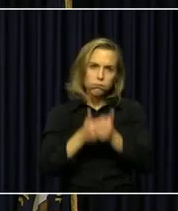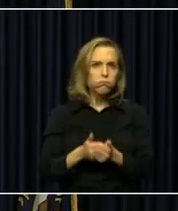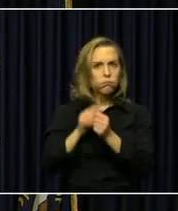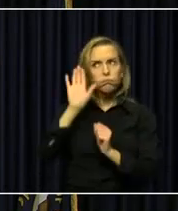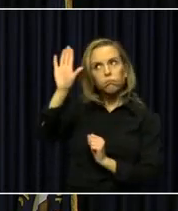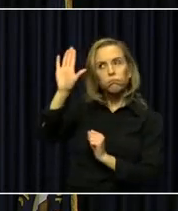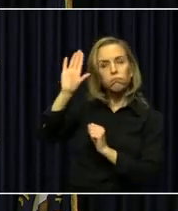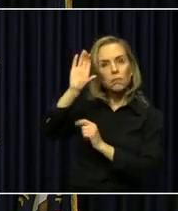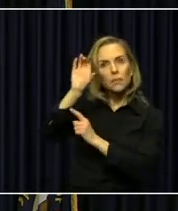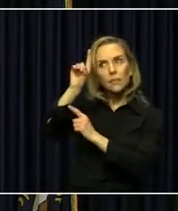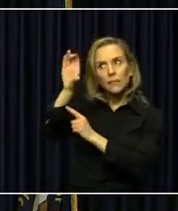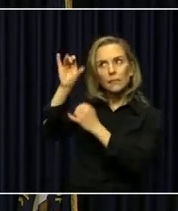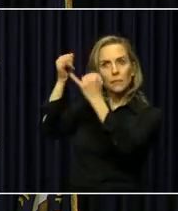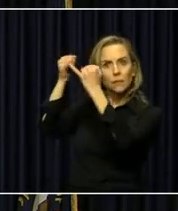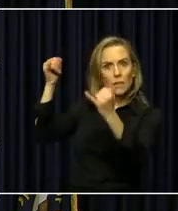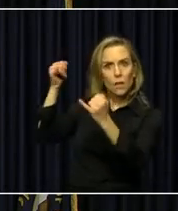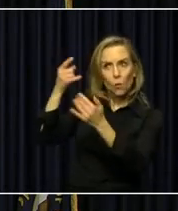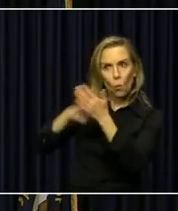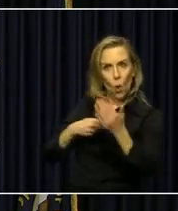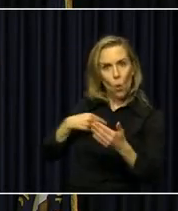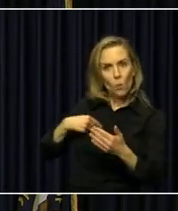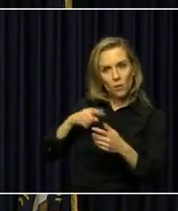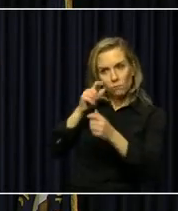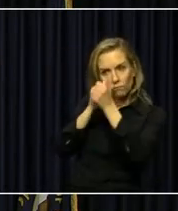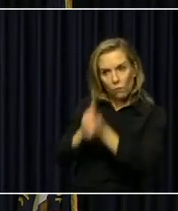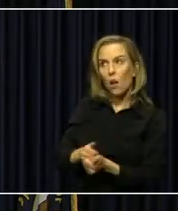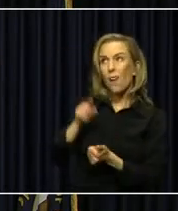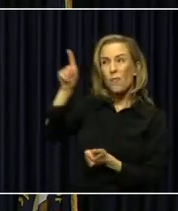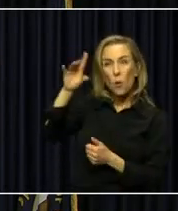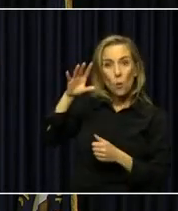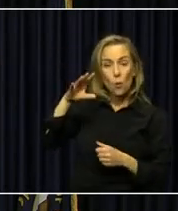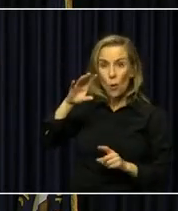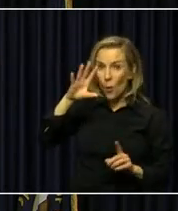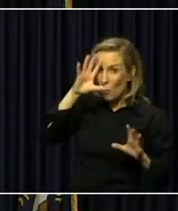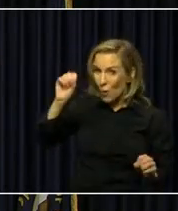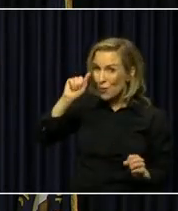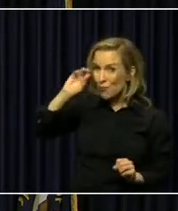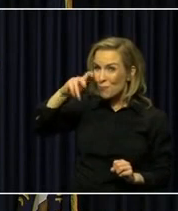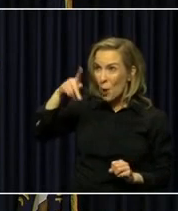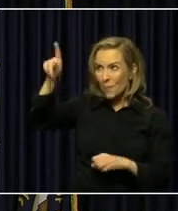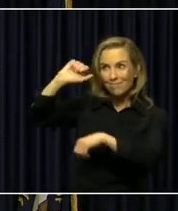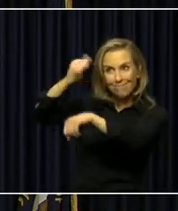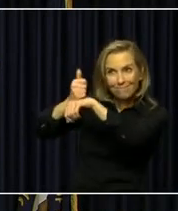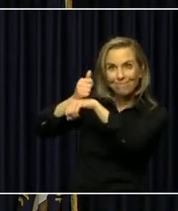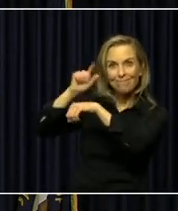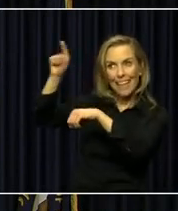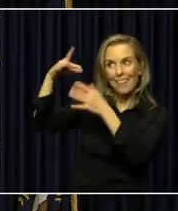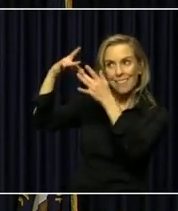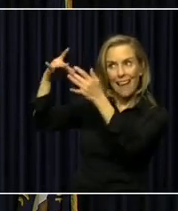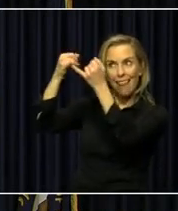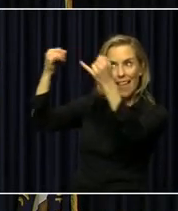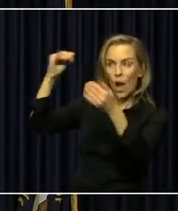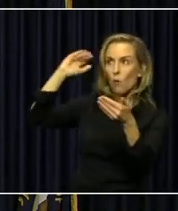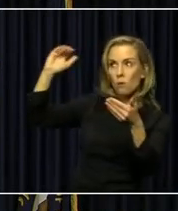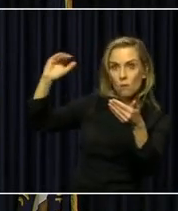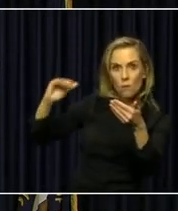YES, IT IS AN ABSOLUTE PRIORITY TO GET THERE, AND IT'S WHAT WE NEED TO DO AND WHY WE'RE WORKING